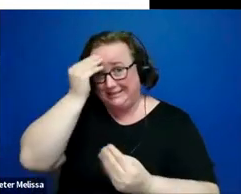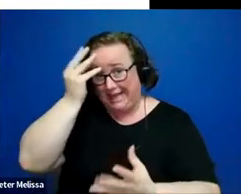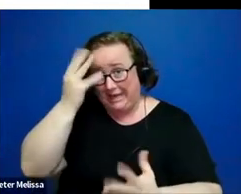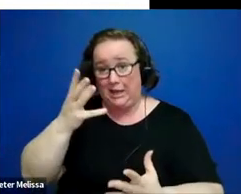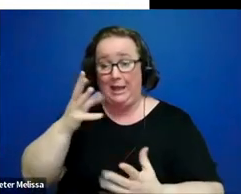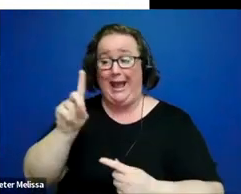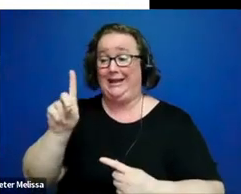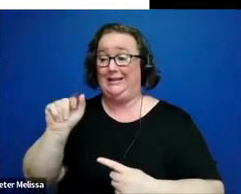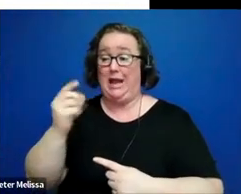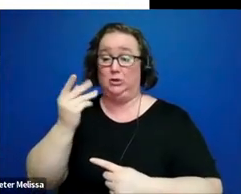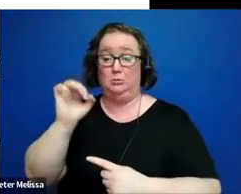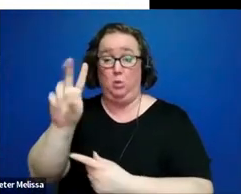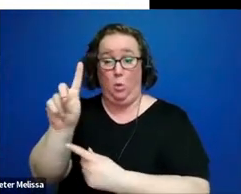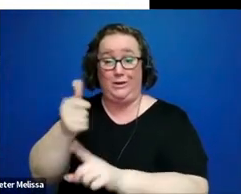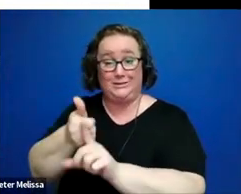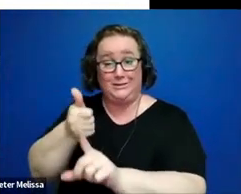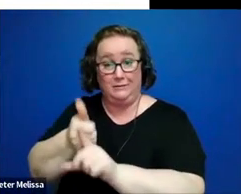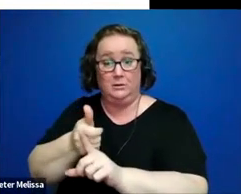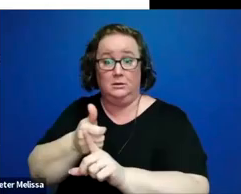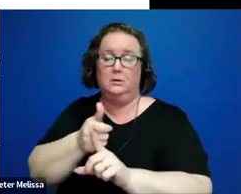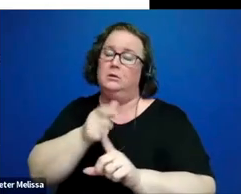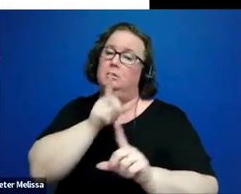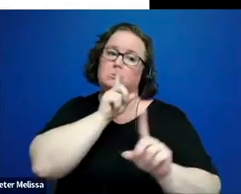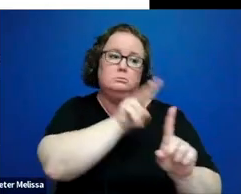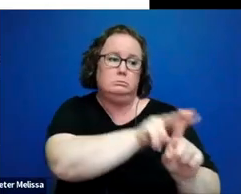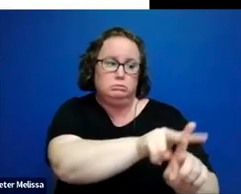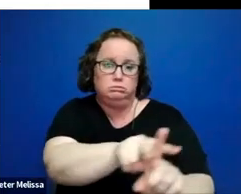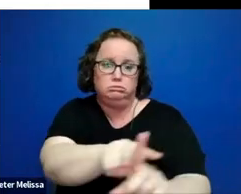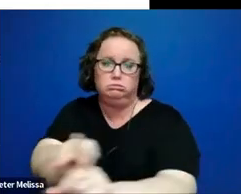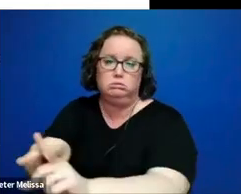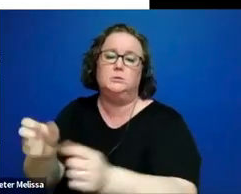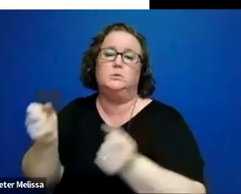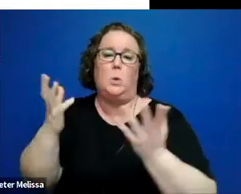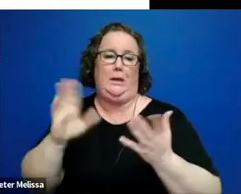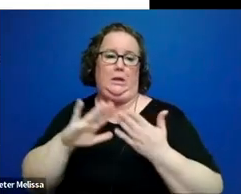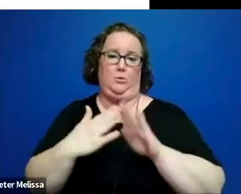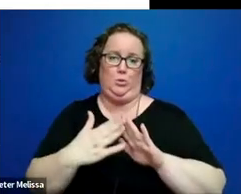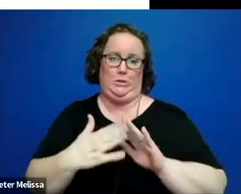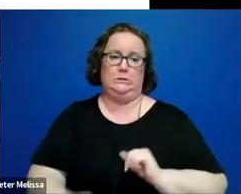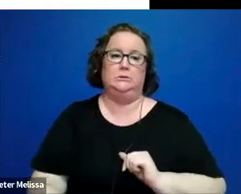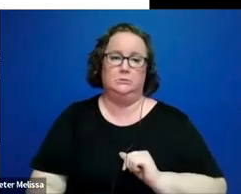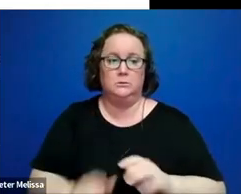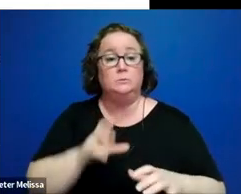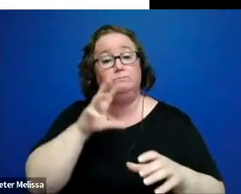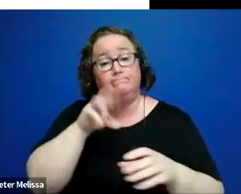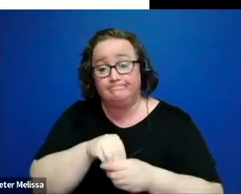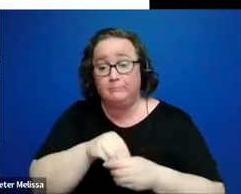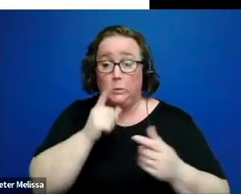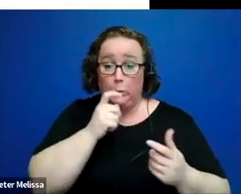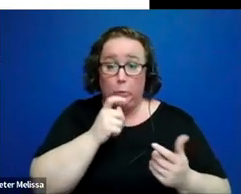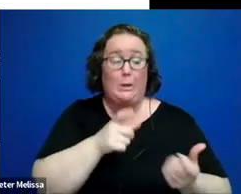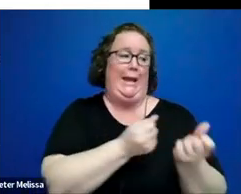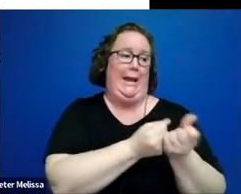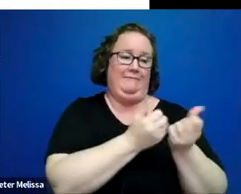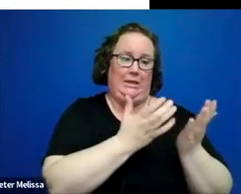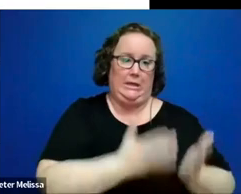is relevant to so many of our communities, including advocates and families in the